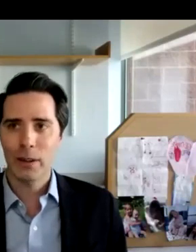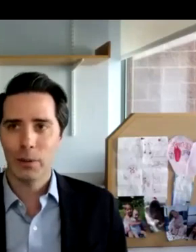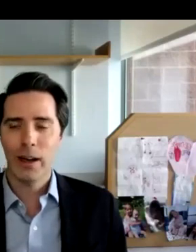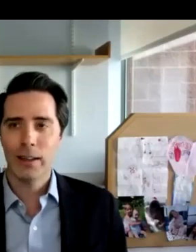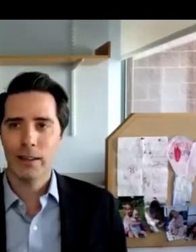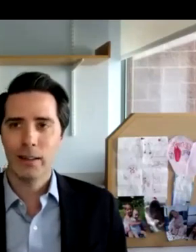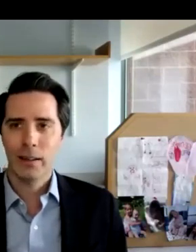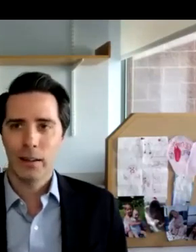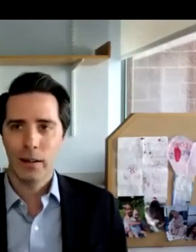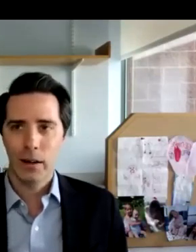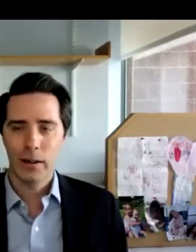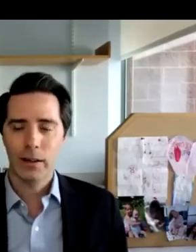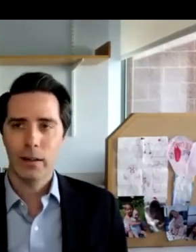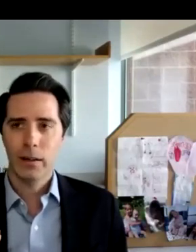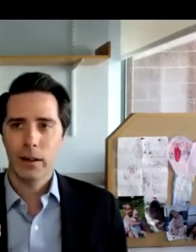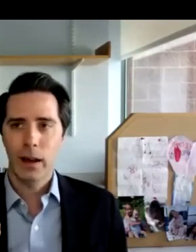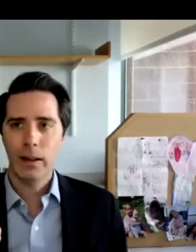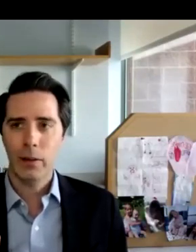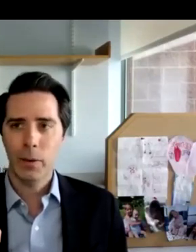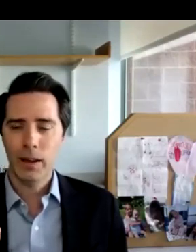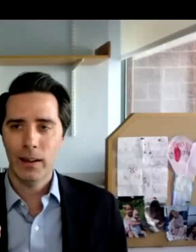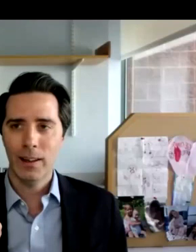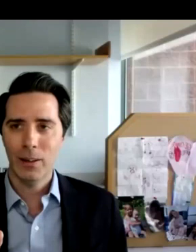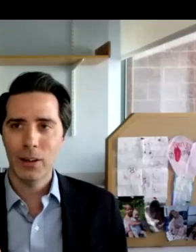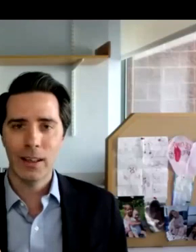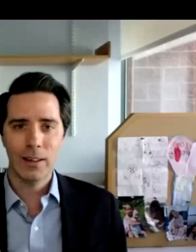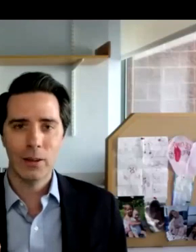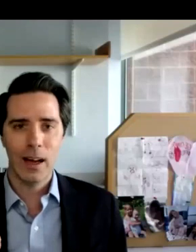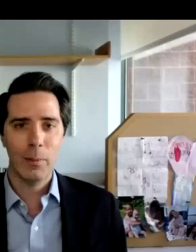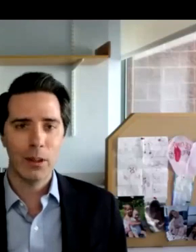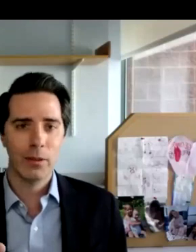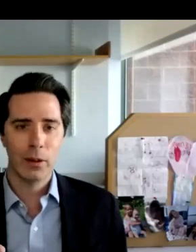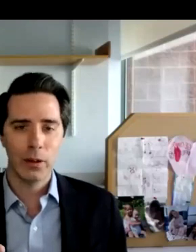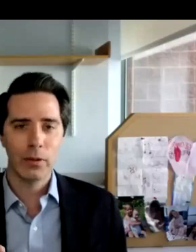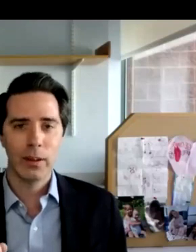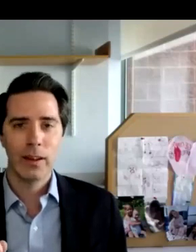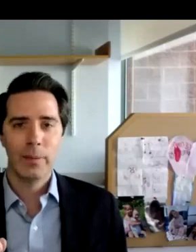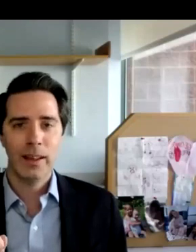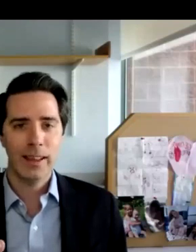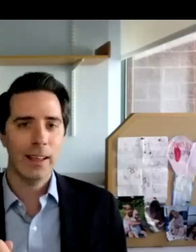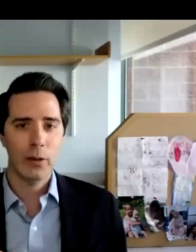surprised us and that we it looks like